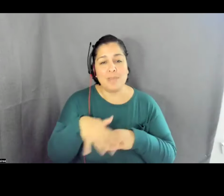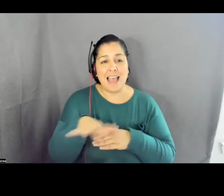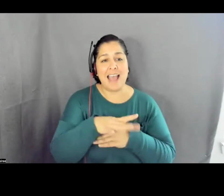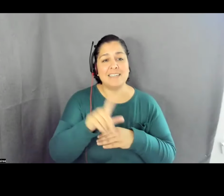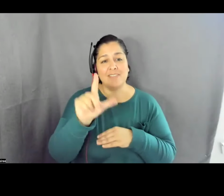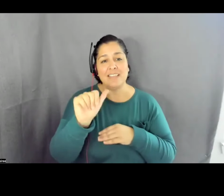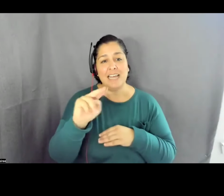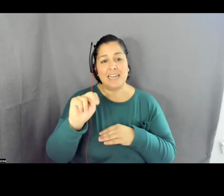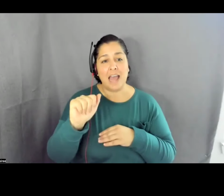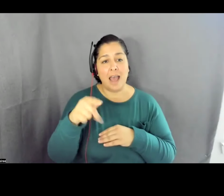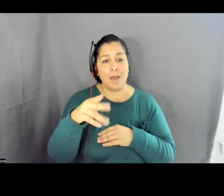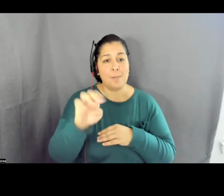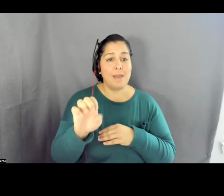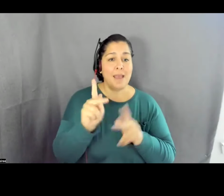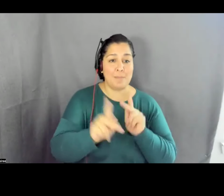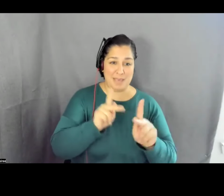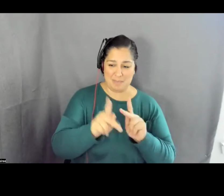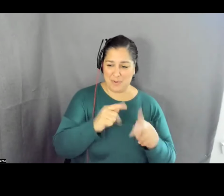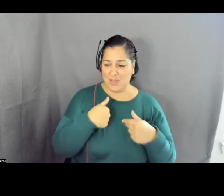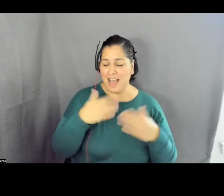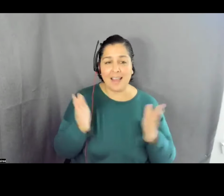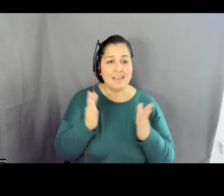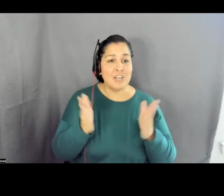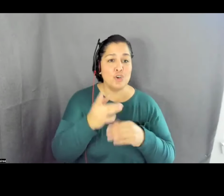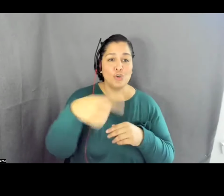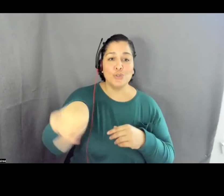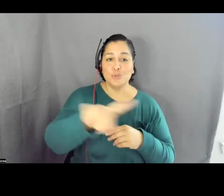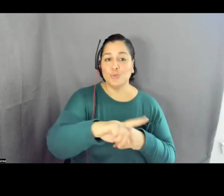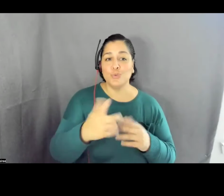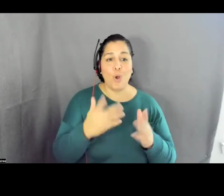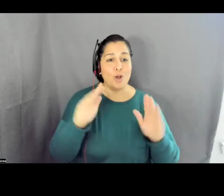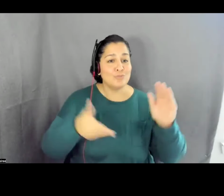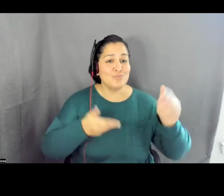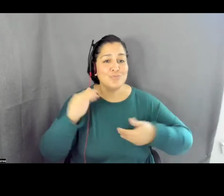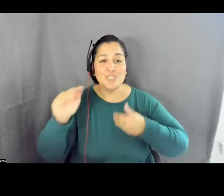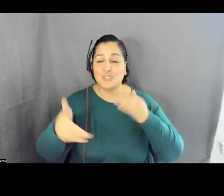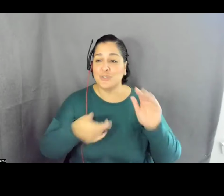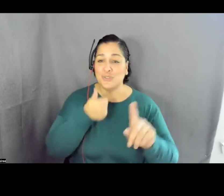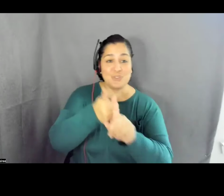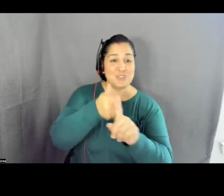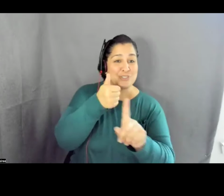I encourage you all to introduce yourselves by placing your names and locations in the chat.